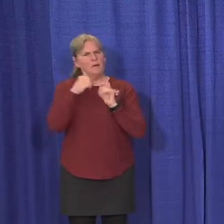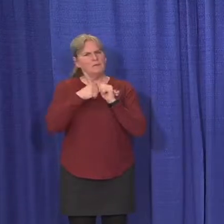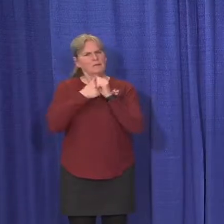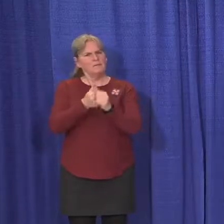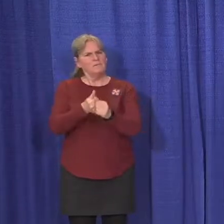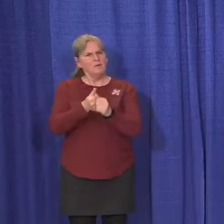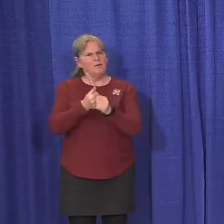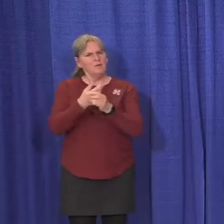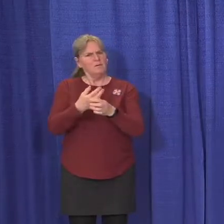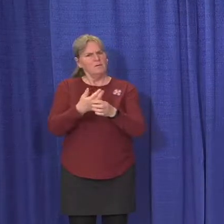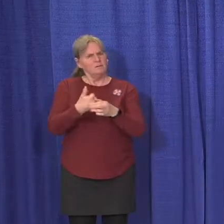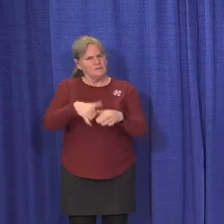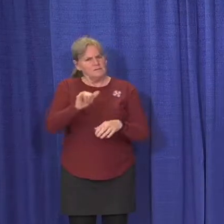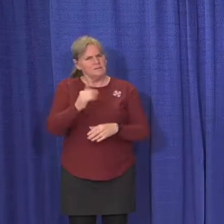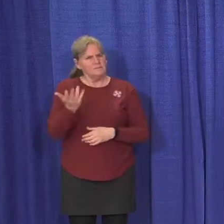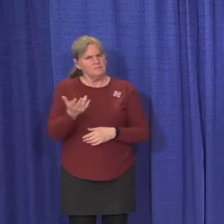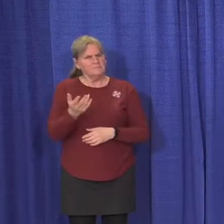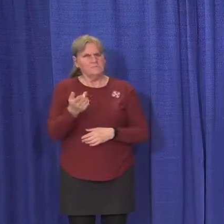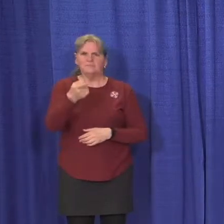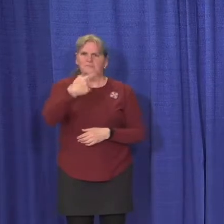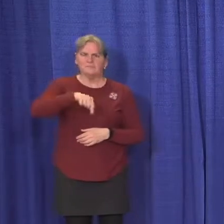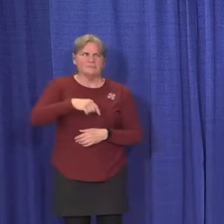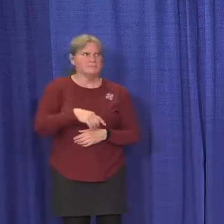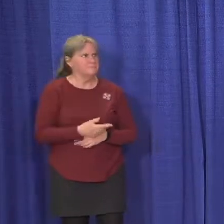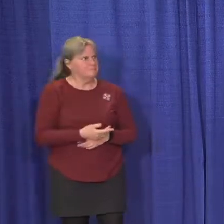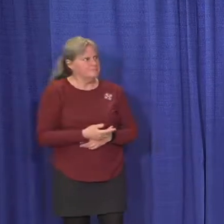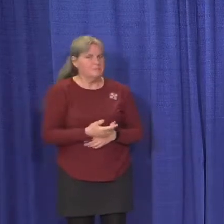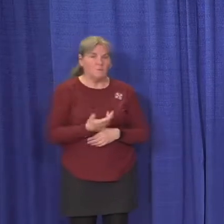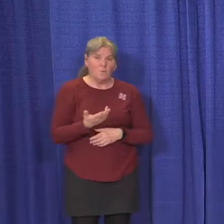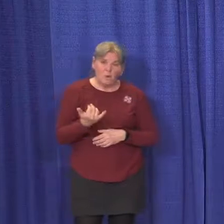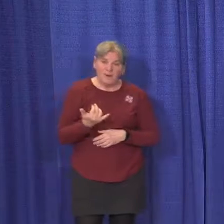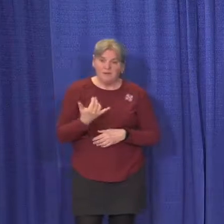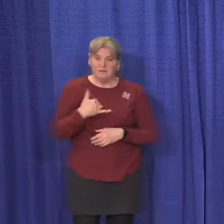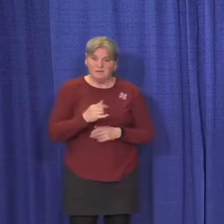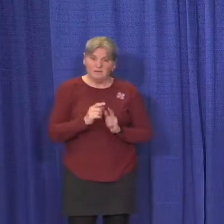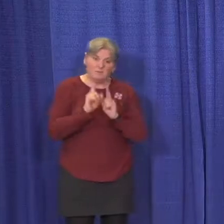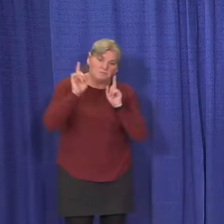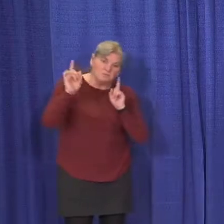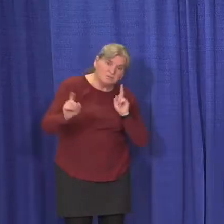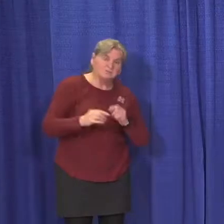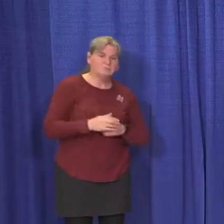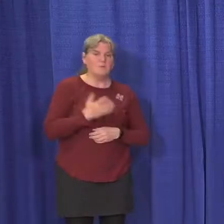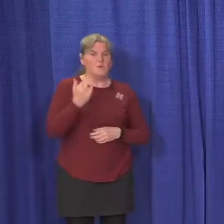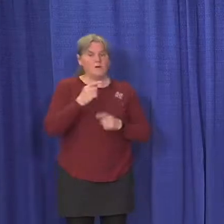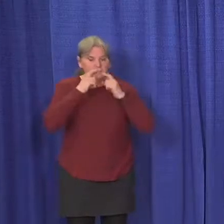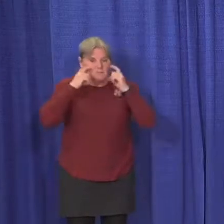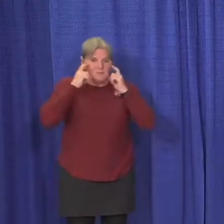and why we need to follow them. I know some people are asking why they should maintain